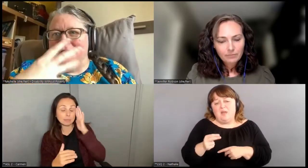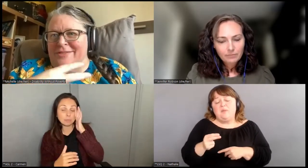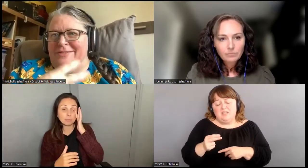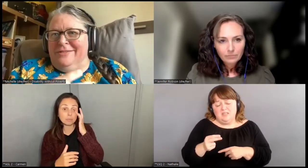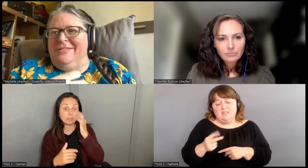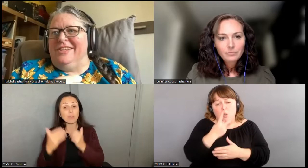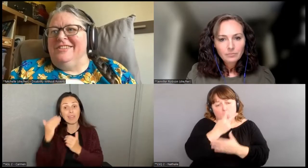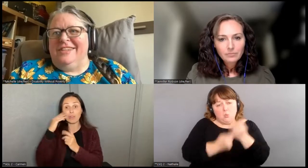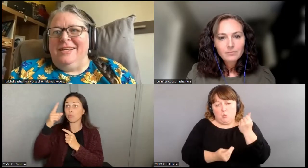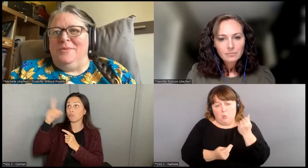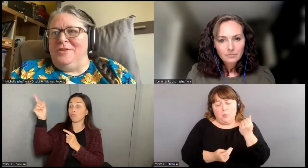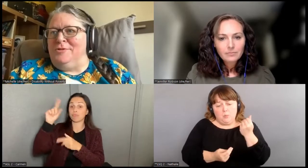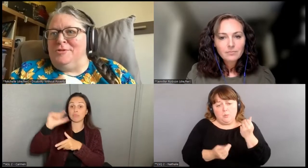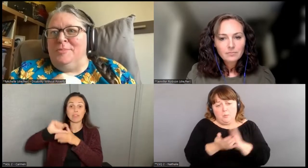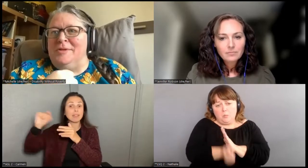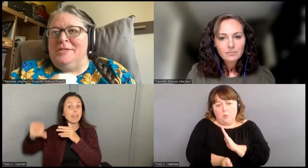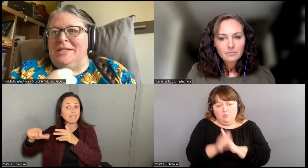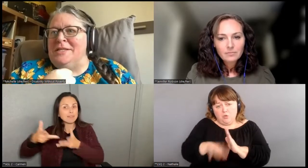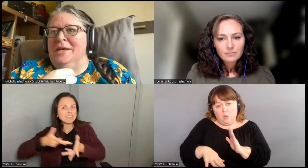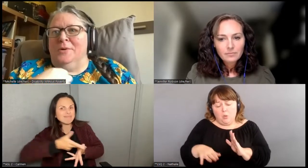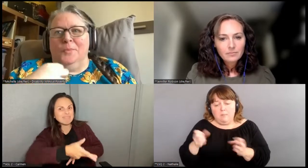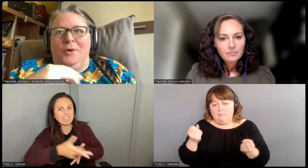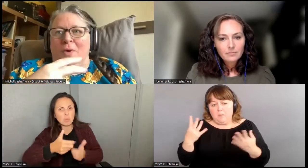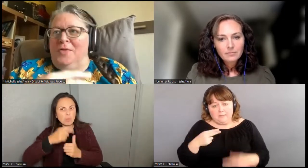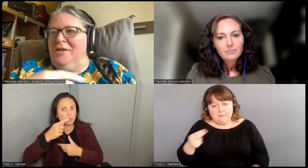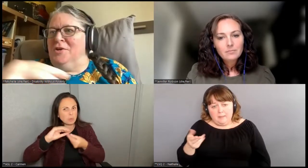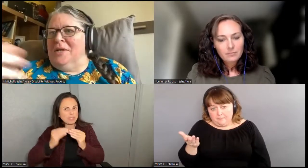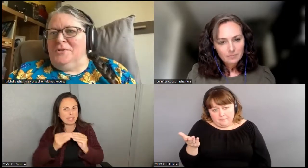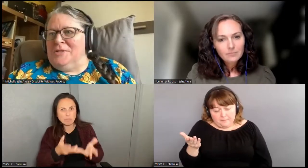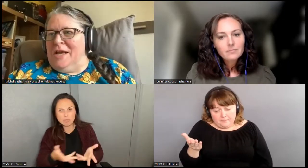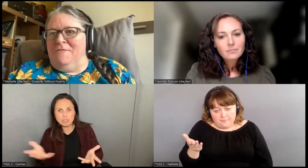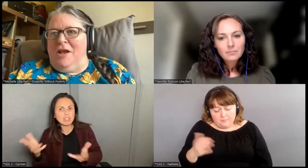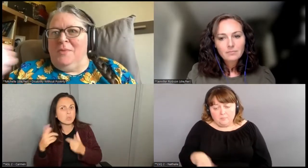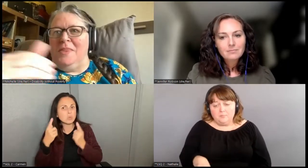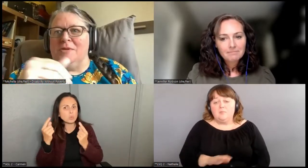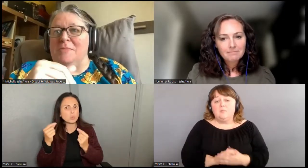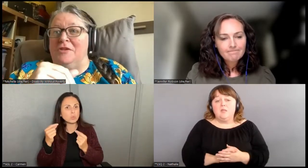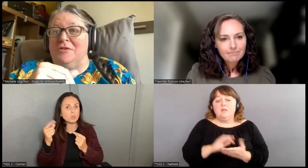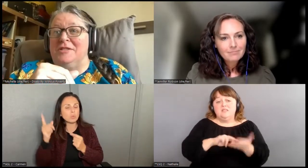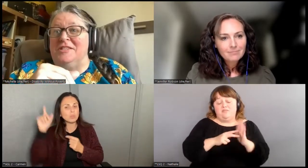THAT -- DEALING WITH THOSE NUMBERS IS WHAT THEY DO AS YOU SAY FOLLOWING THE METRICS AND